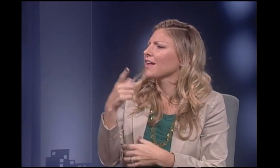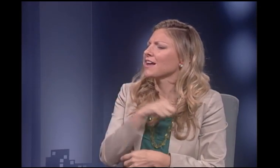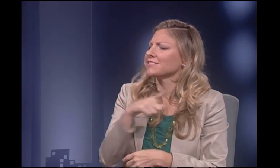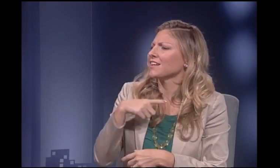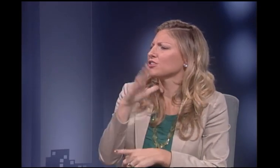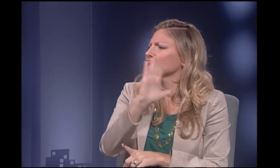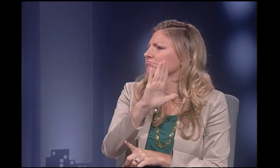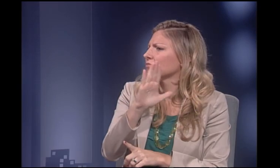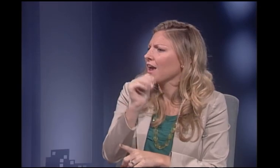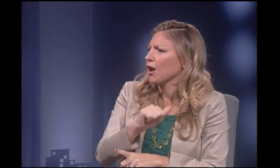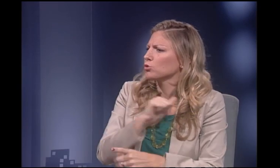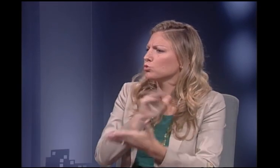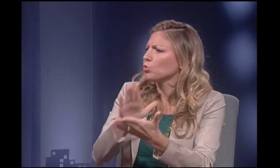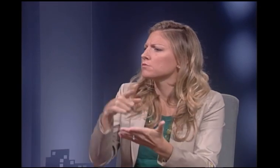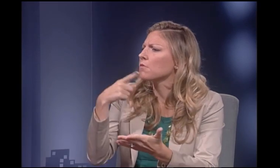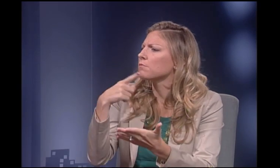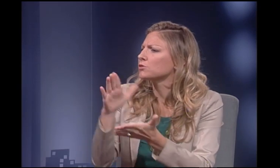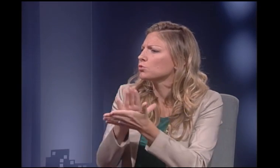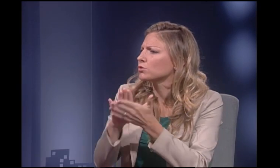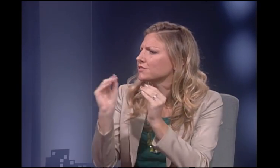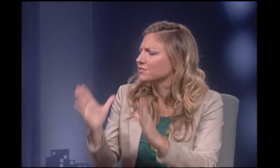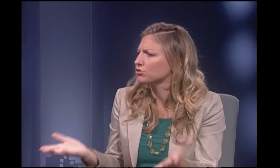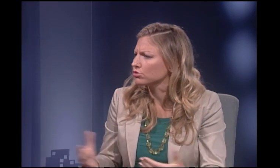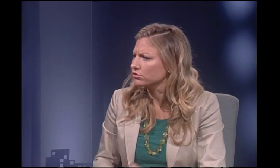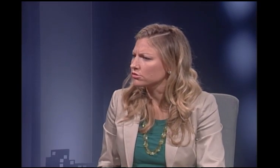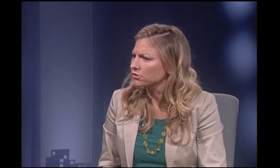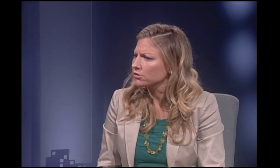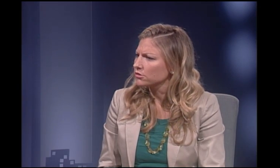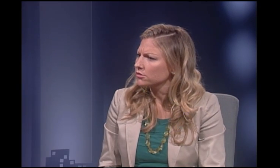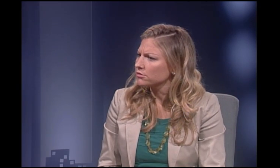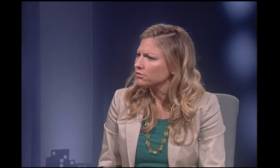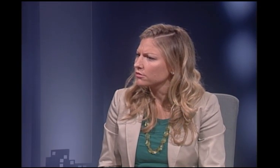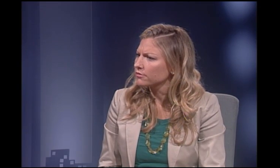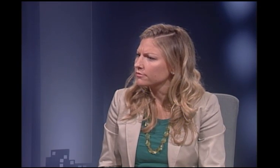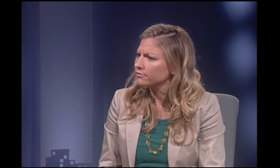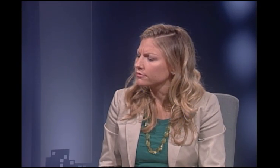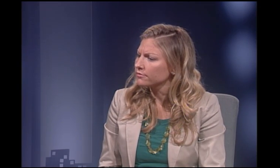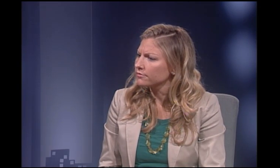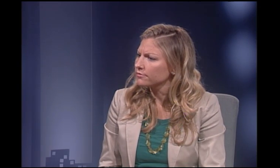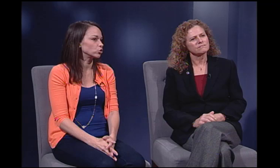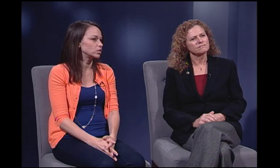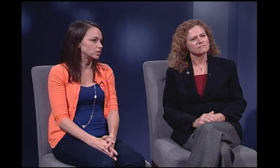I wonder what do you think the legislature's attitude toward public teachers is?